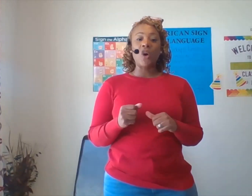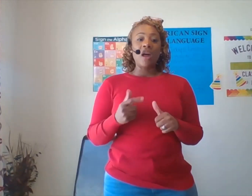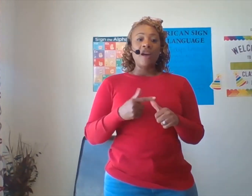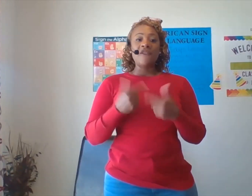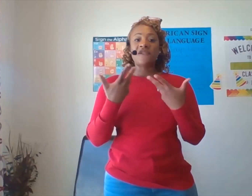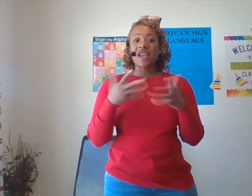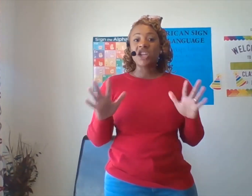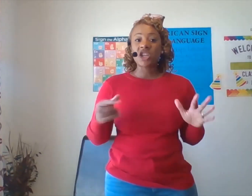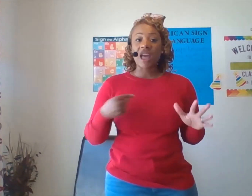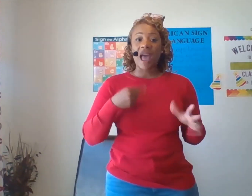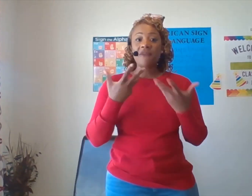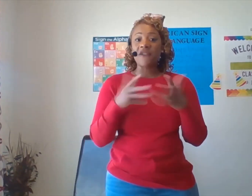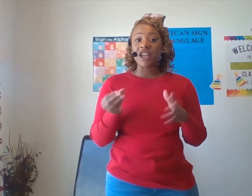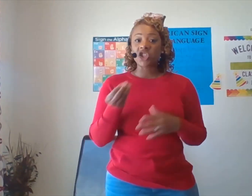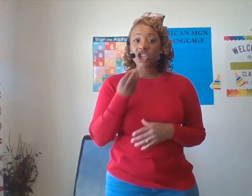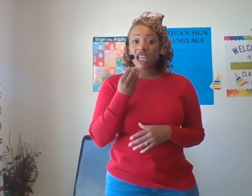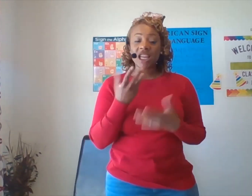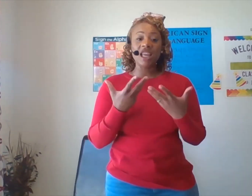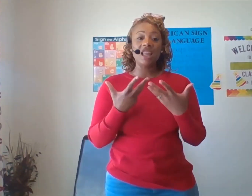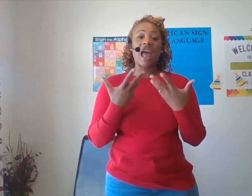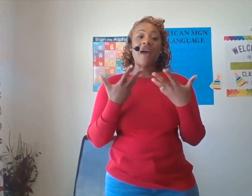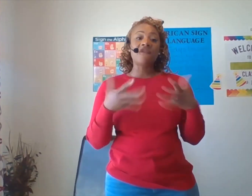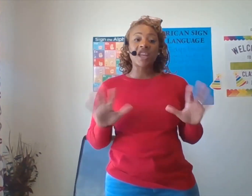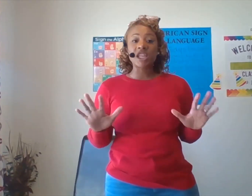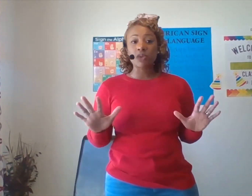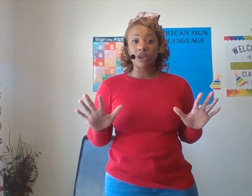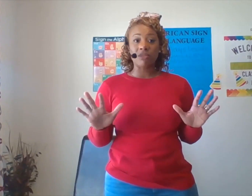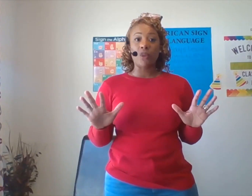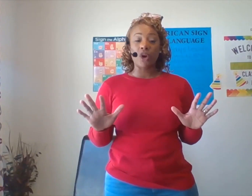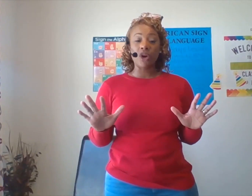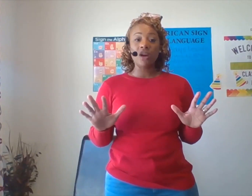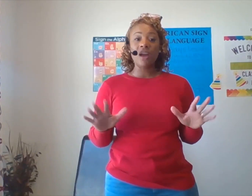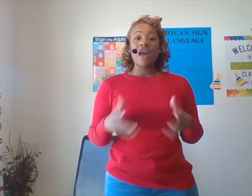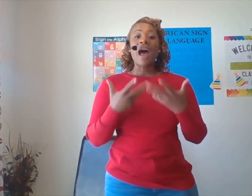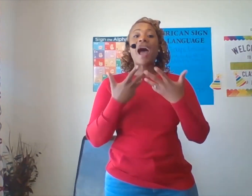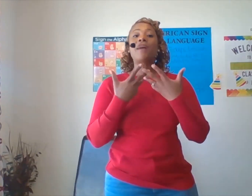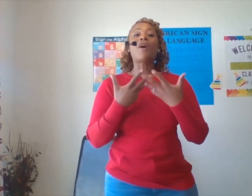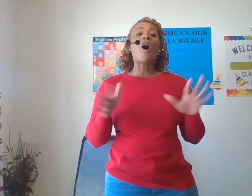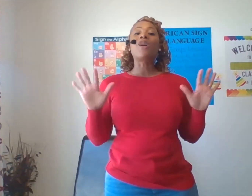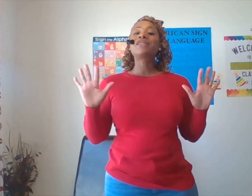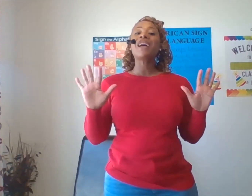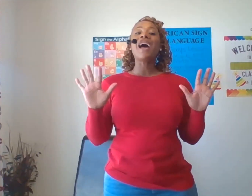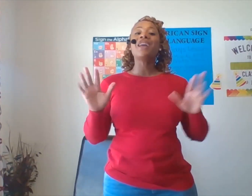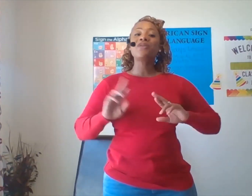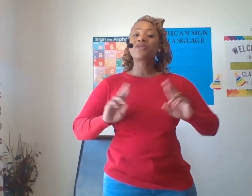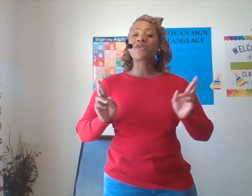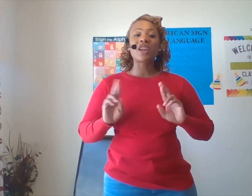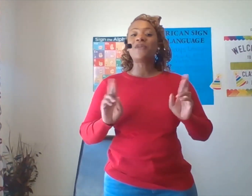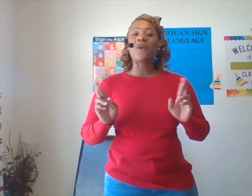finish I'm finished eating I'm finished with my work I'm all done ready for